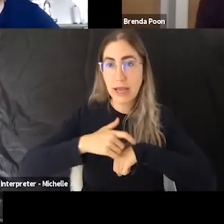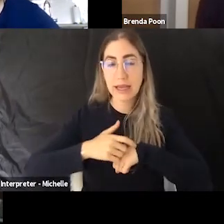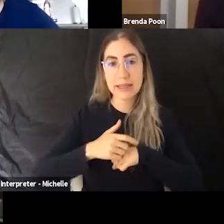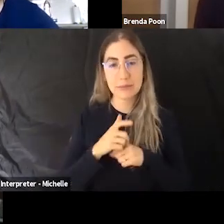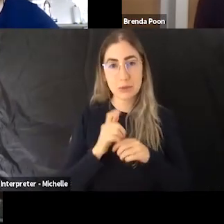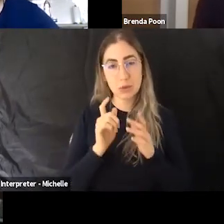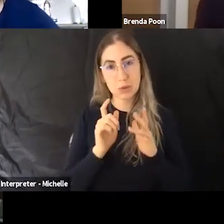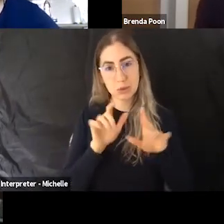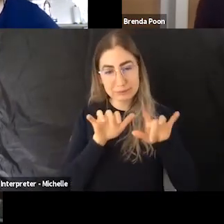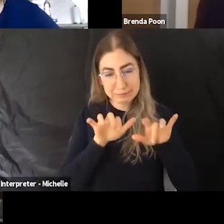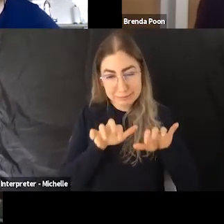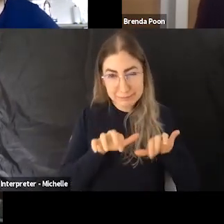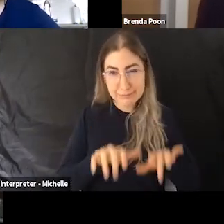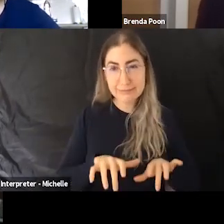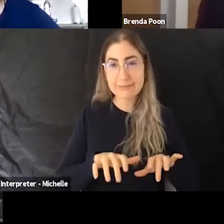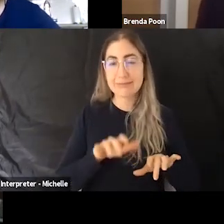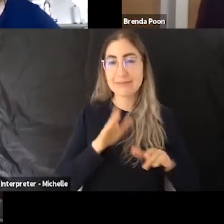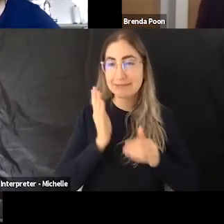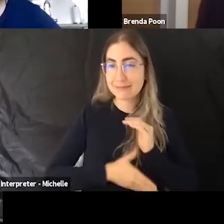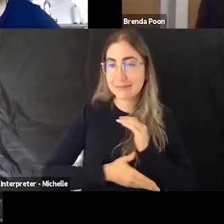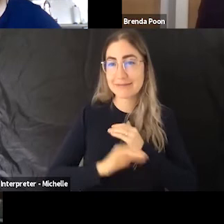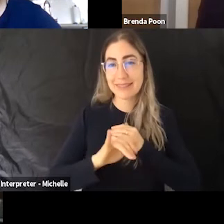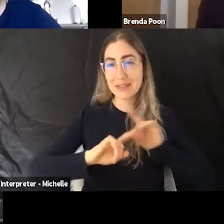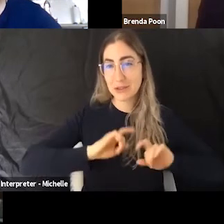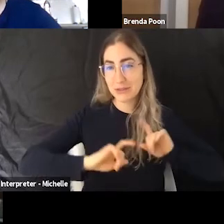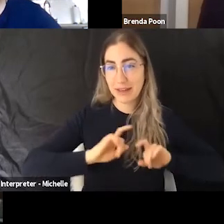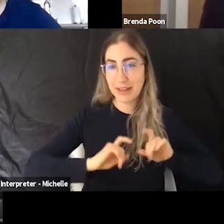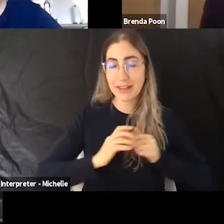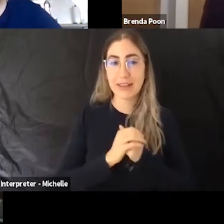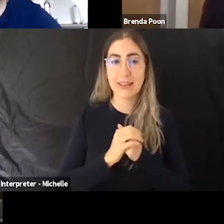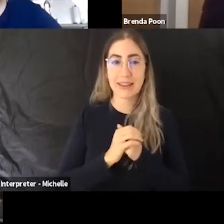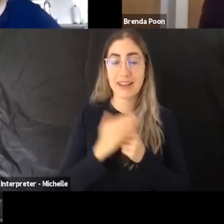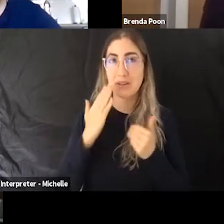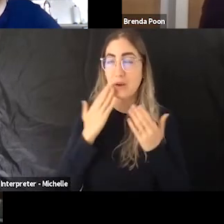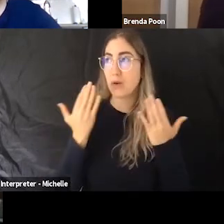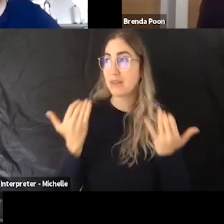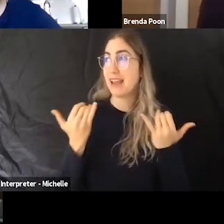OF THE